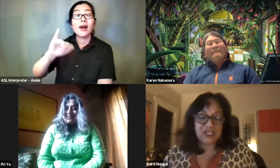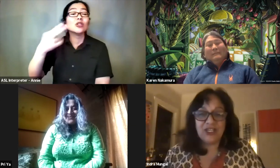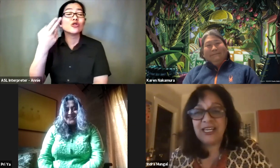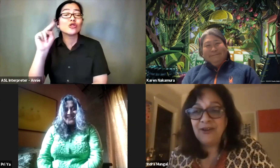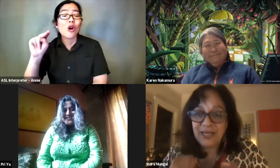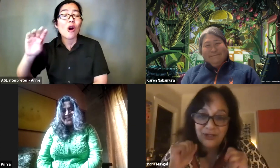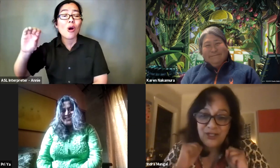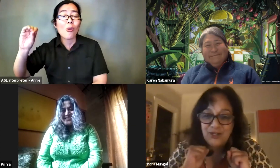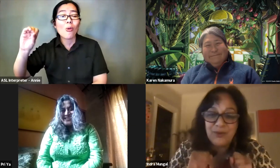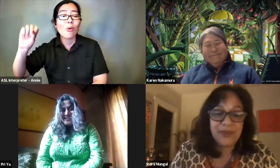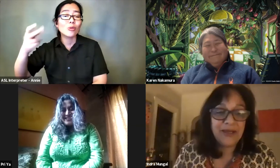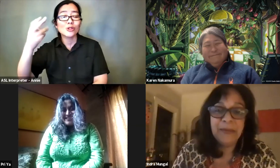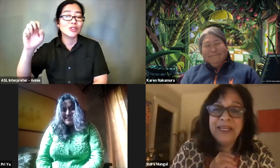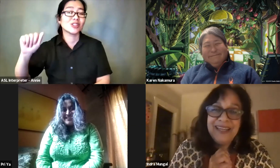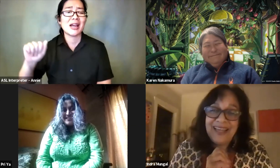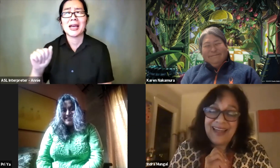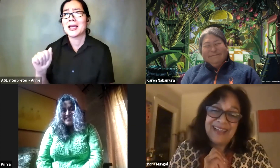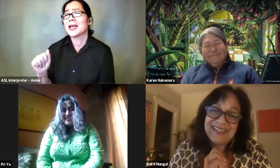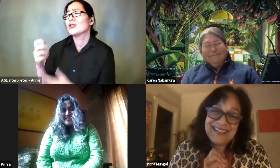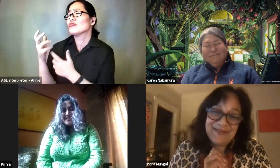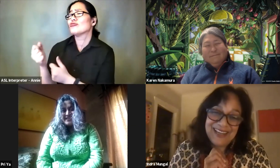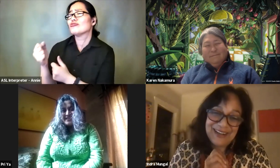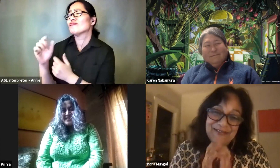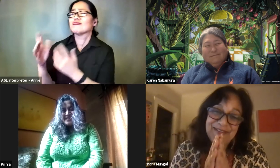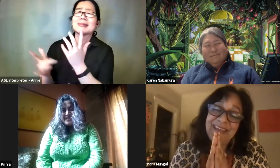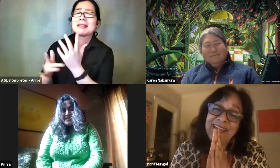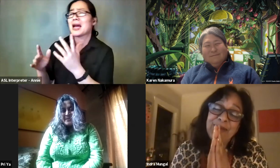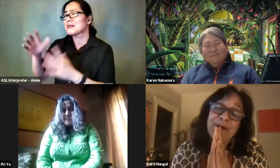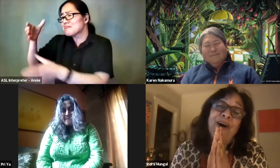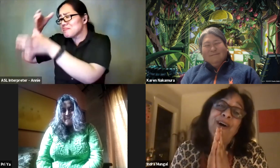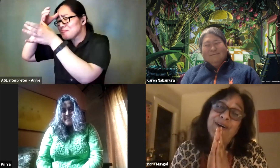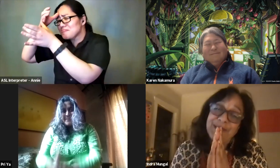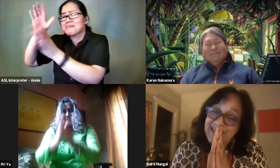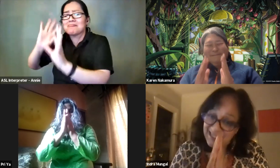manager here at couldn't do it without them and Allison Wycoff Thank you all, and takes